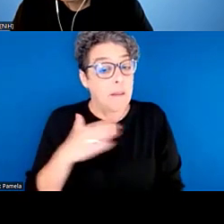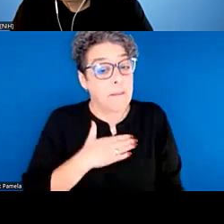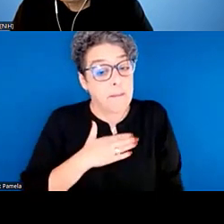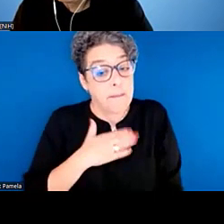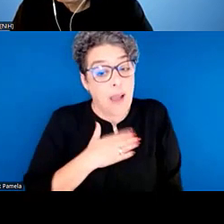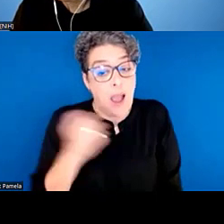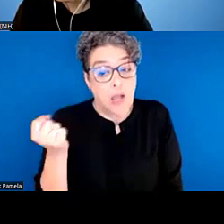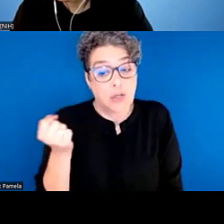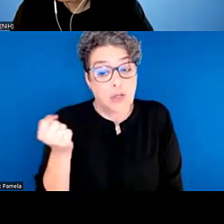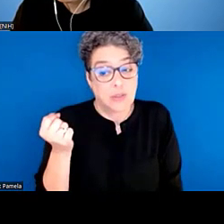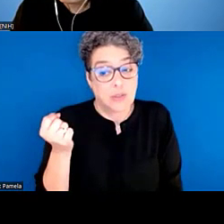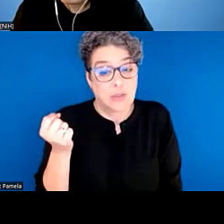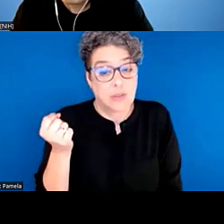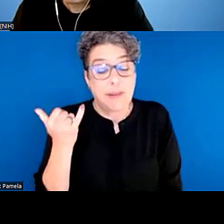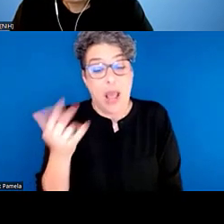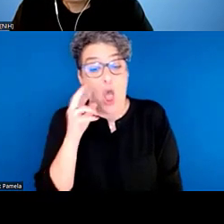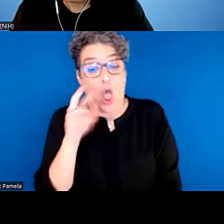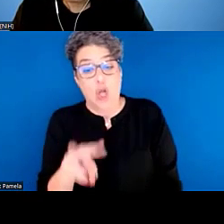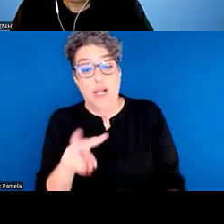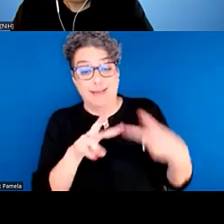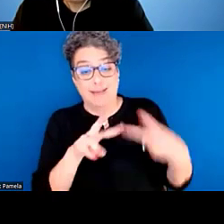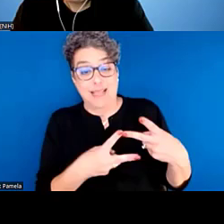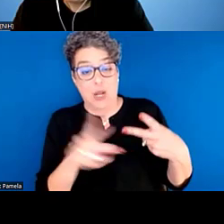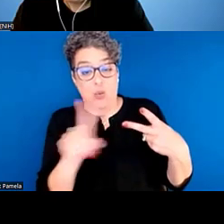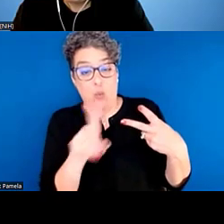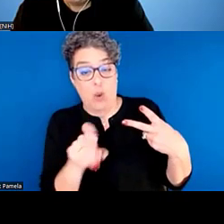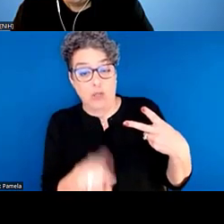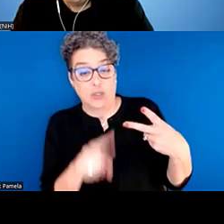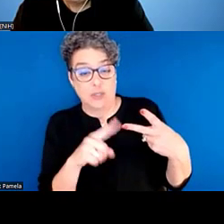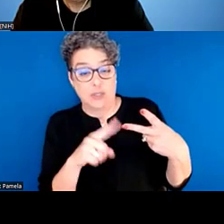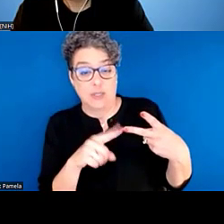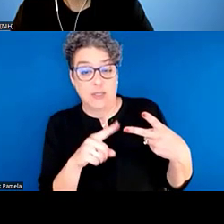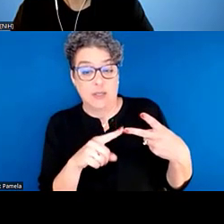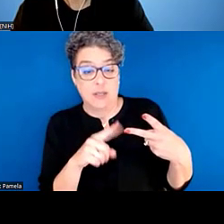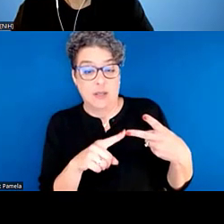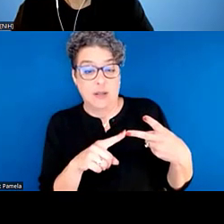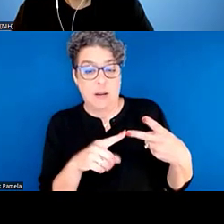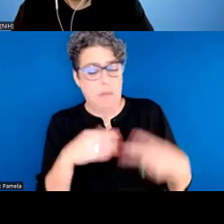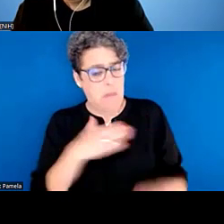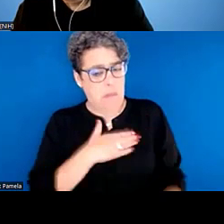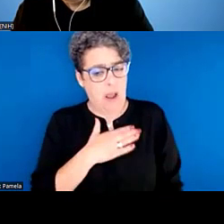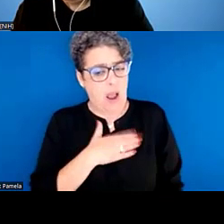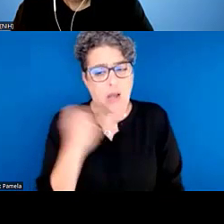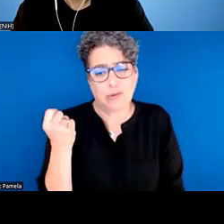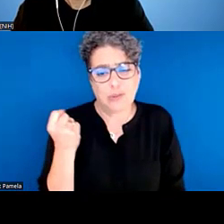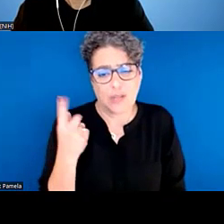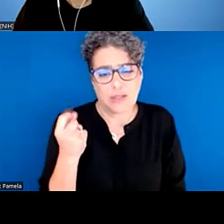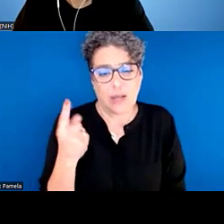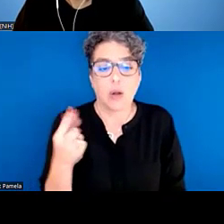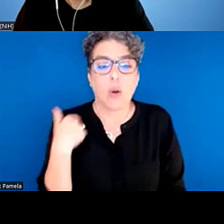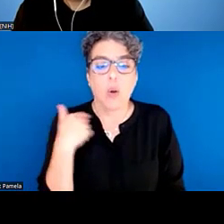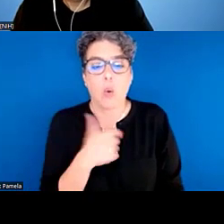if I can look at the second question or the second half of this, I understood that we could count on your office